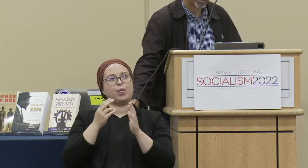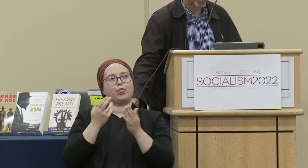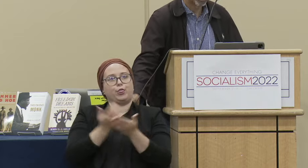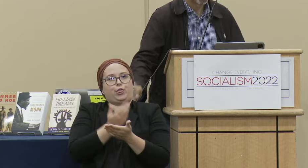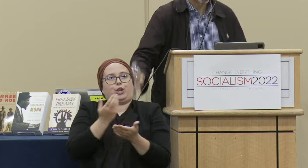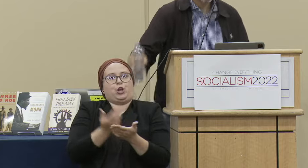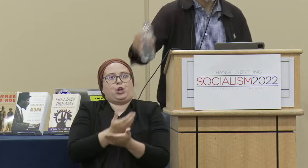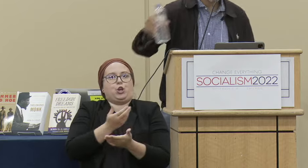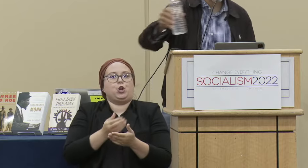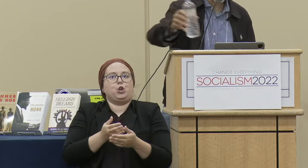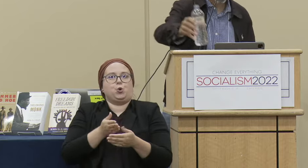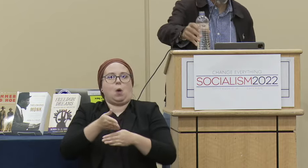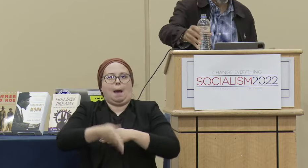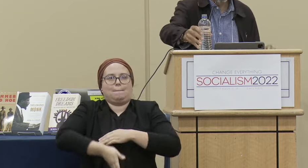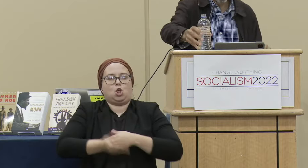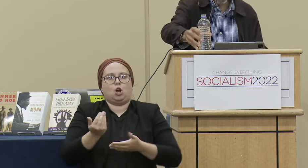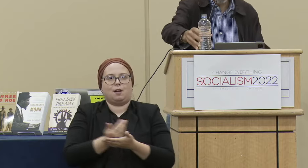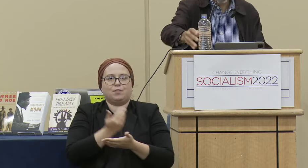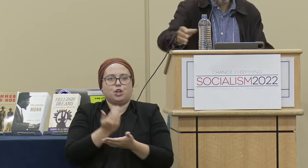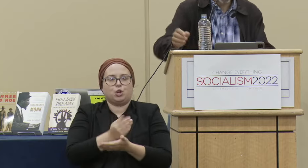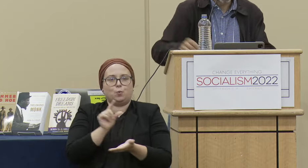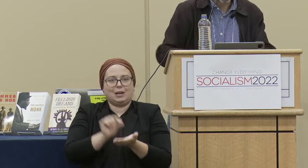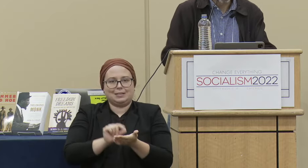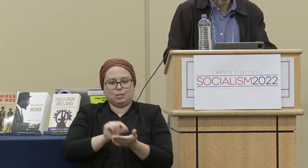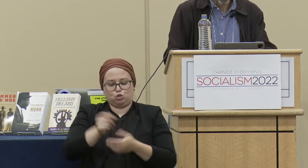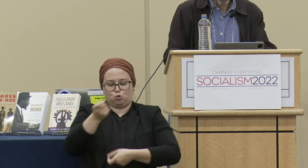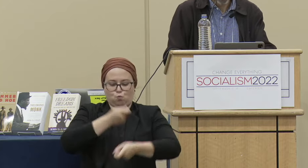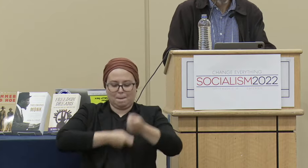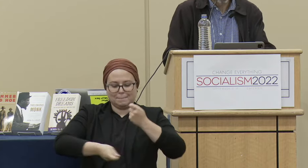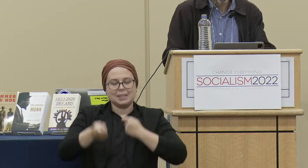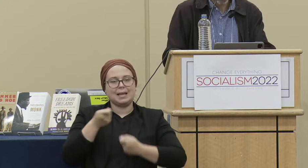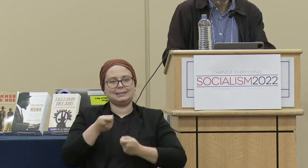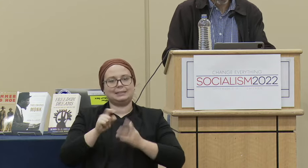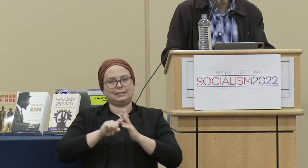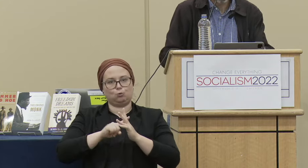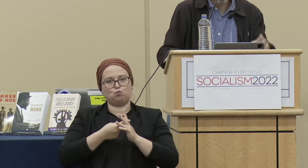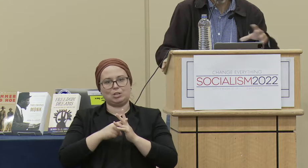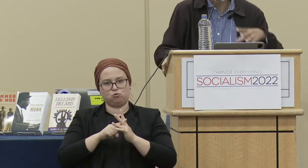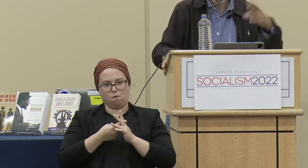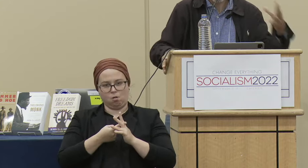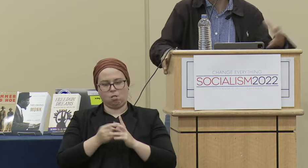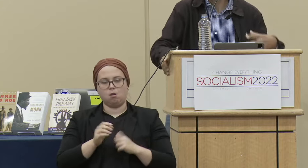from the new epilogue of the new edition , which replaces